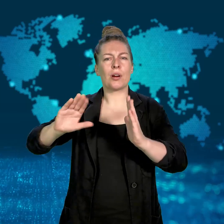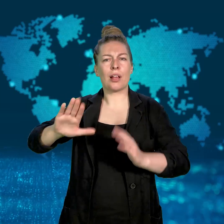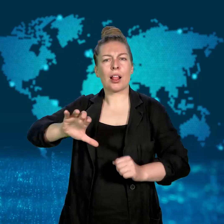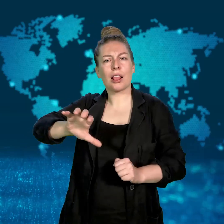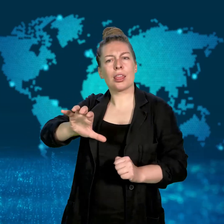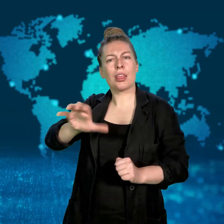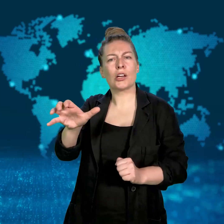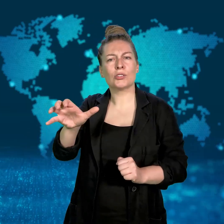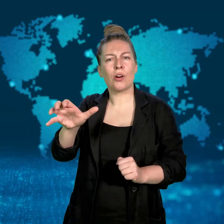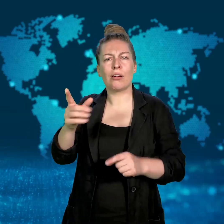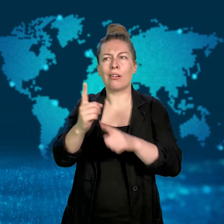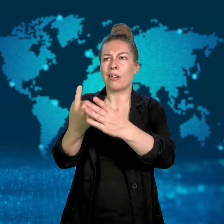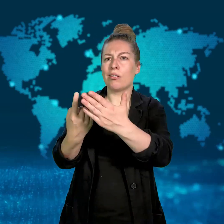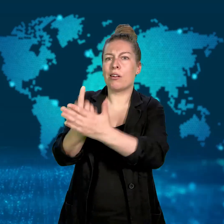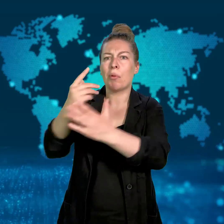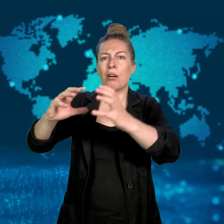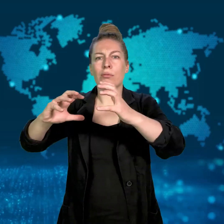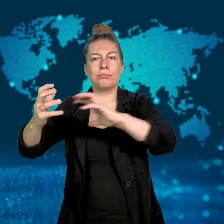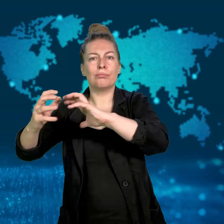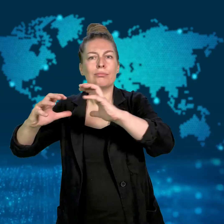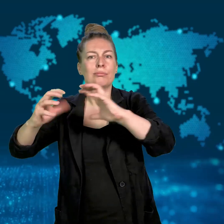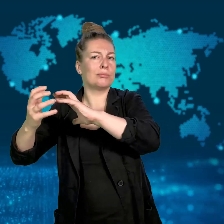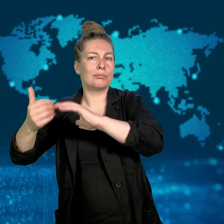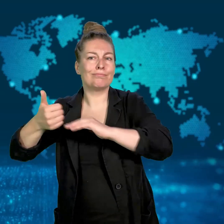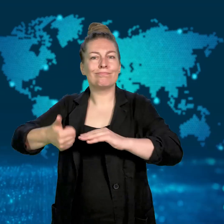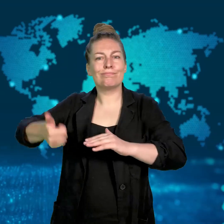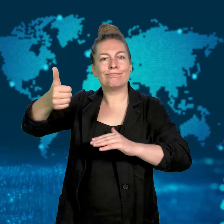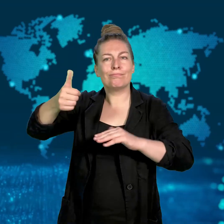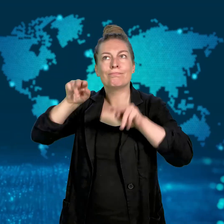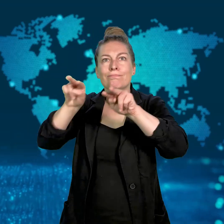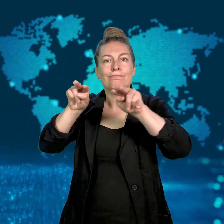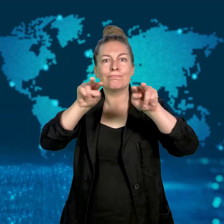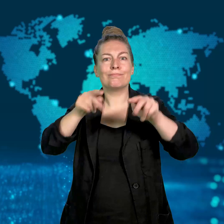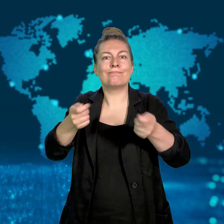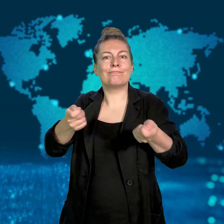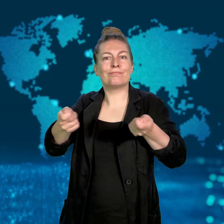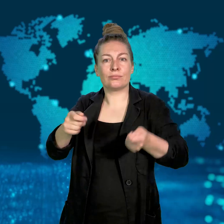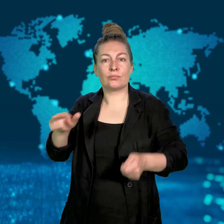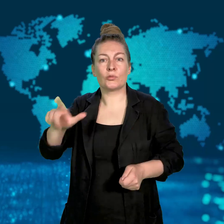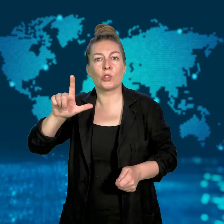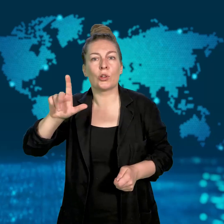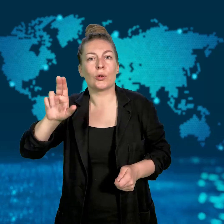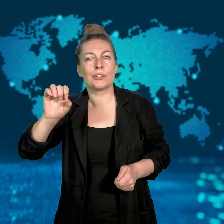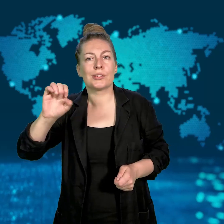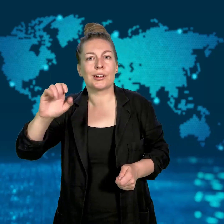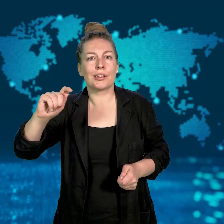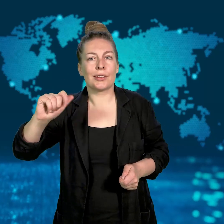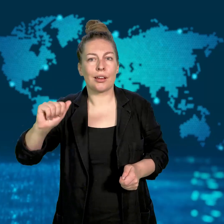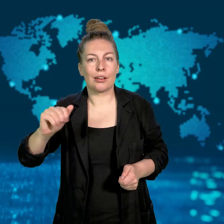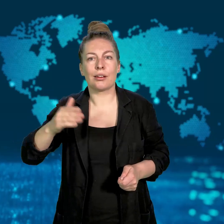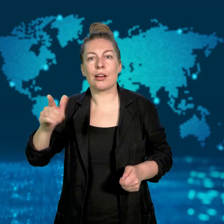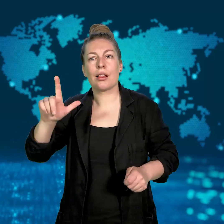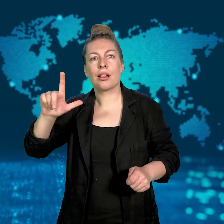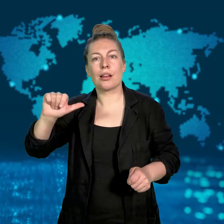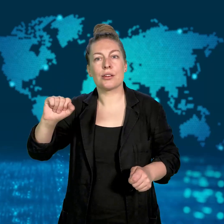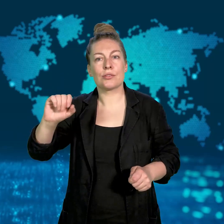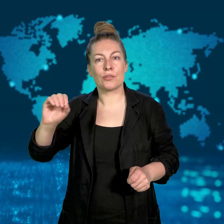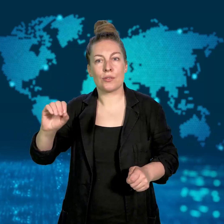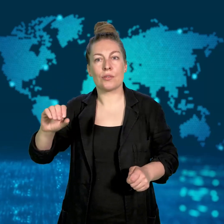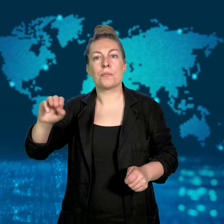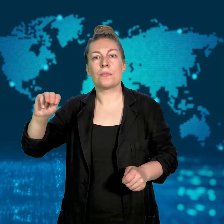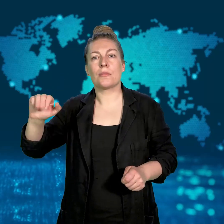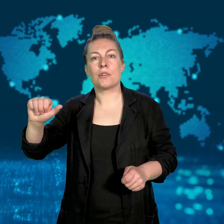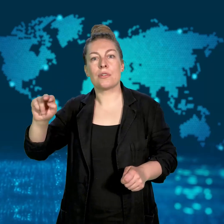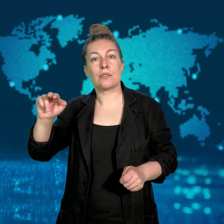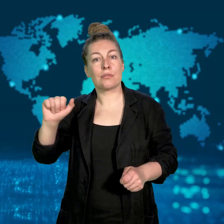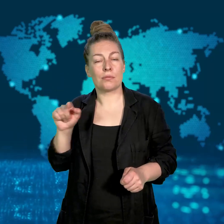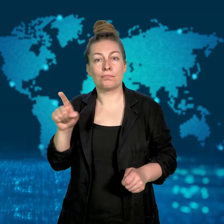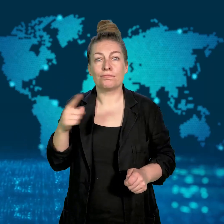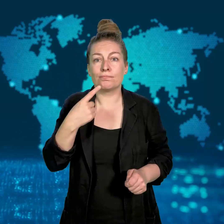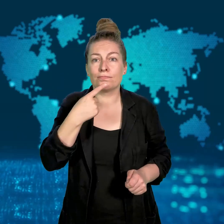The rescuers are still at risk since the ground is still shifting and sliding.